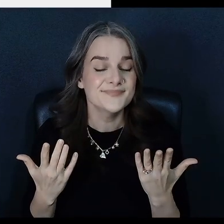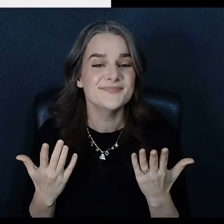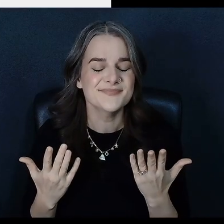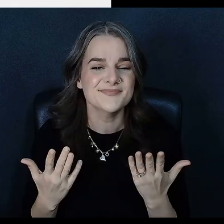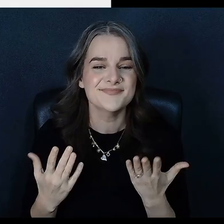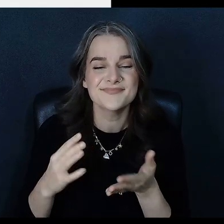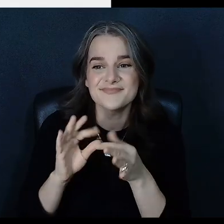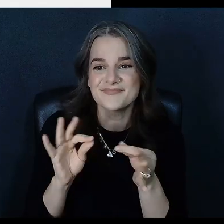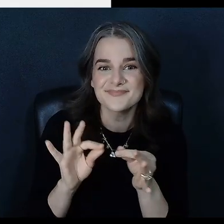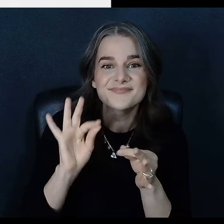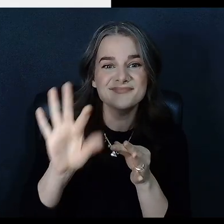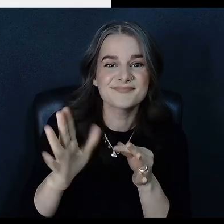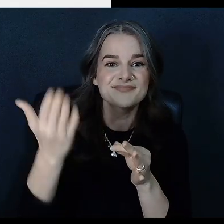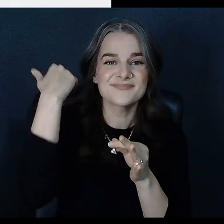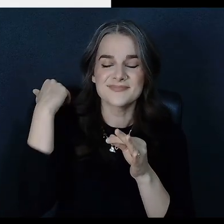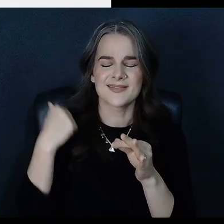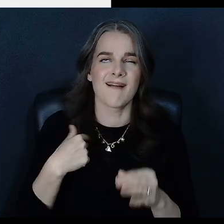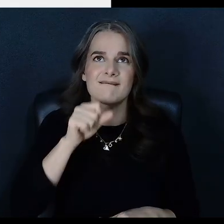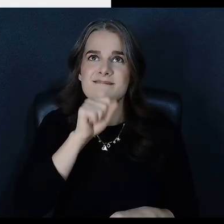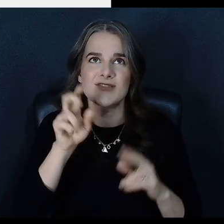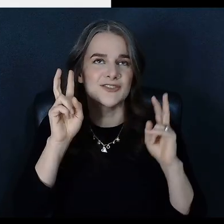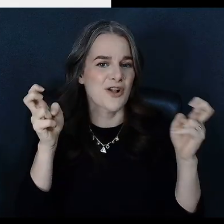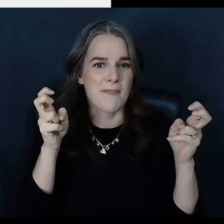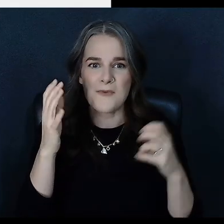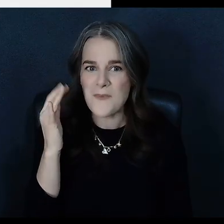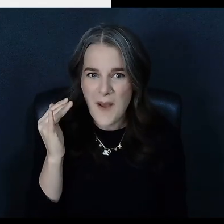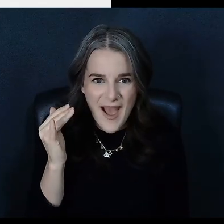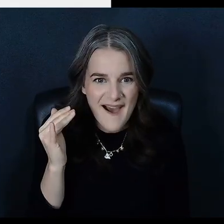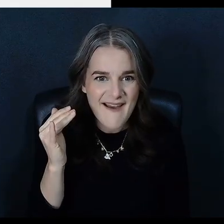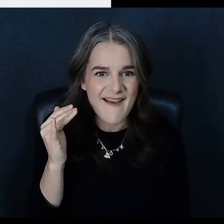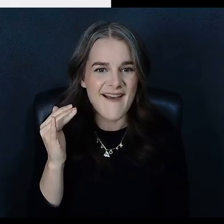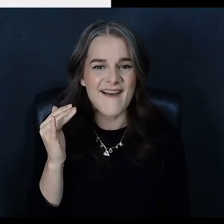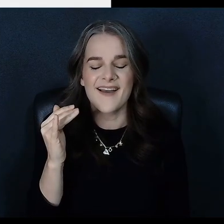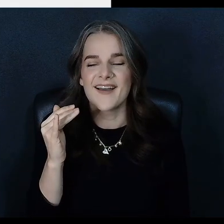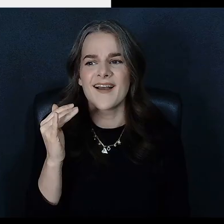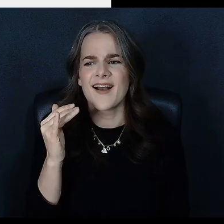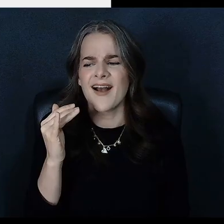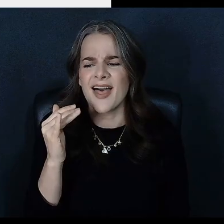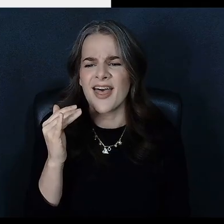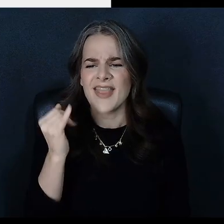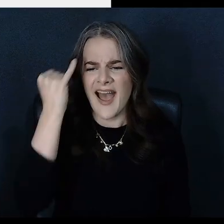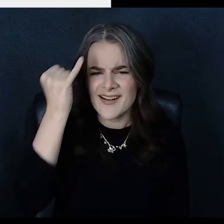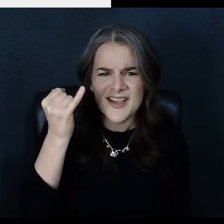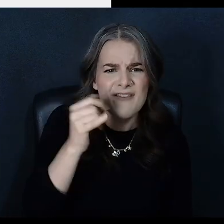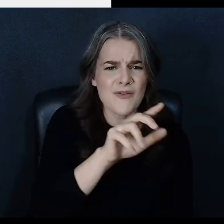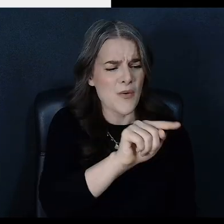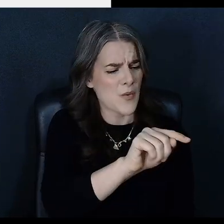the concept here is the idea of tools for access. So assistive tech tools for access